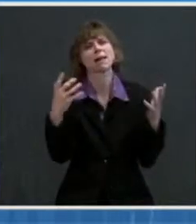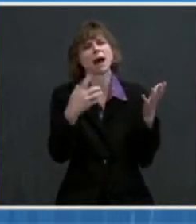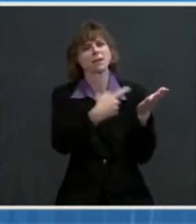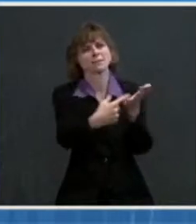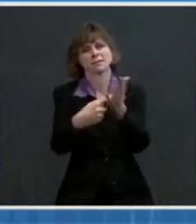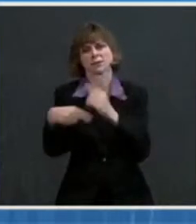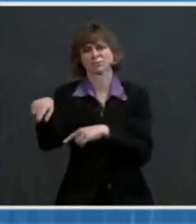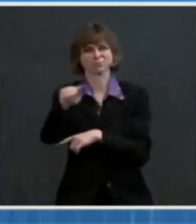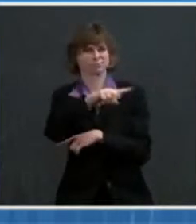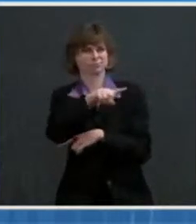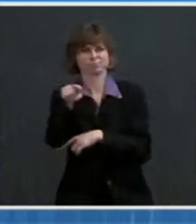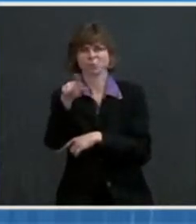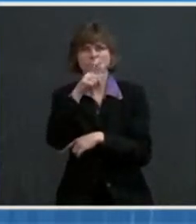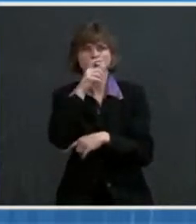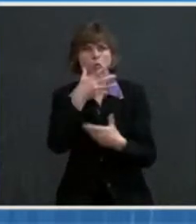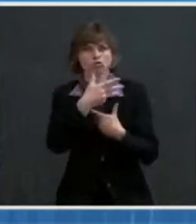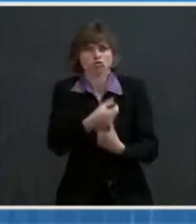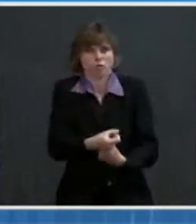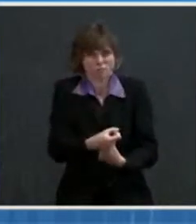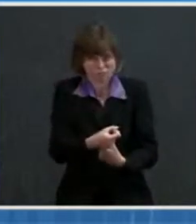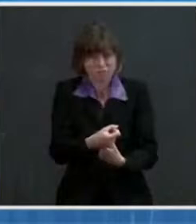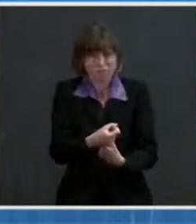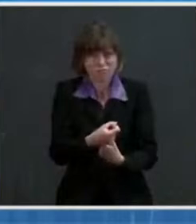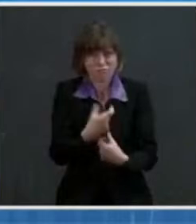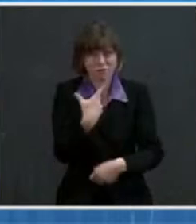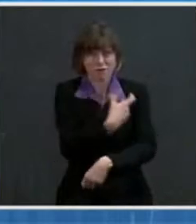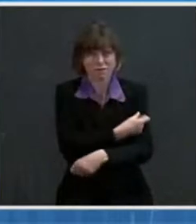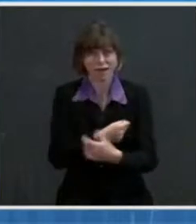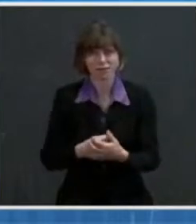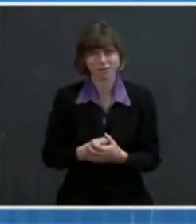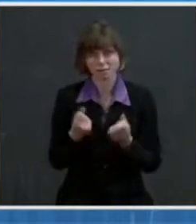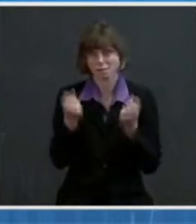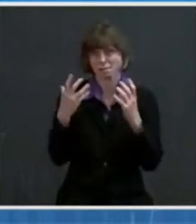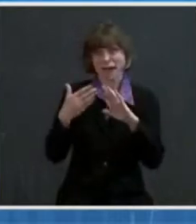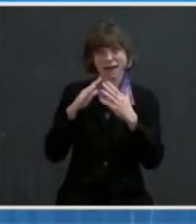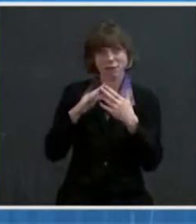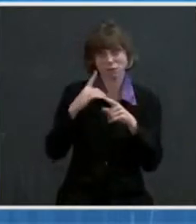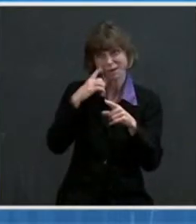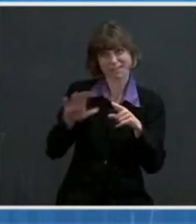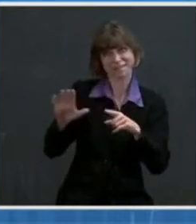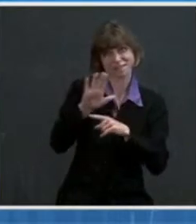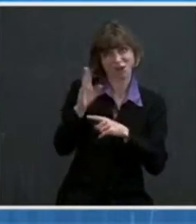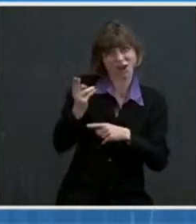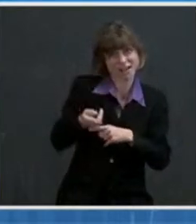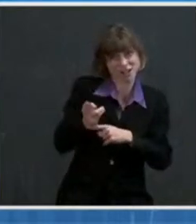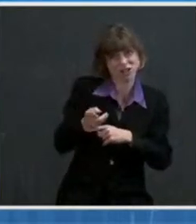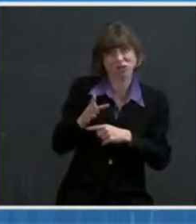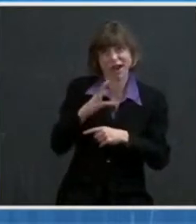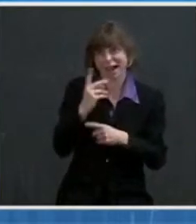ALSO SEEN A LOT OF CONVERSATION